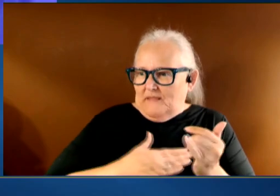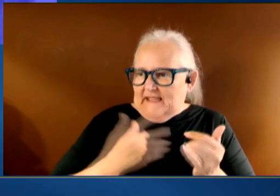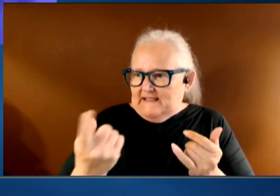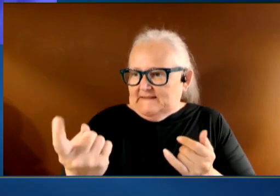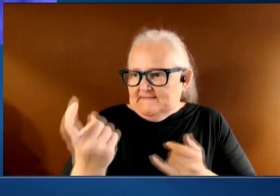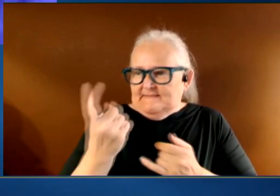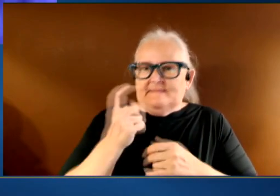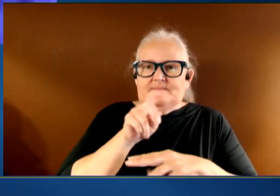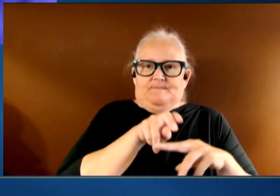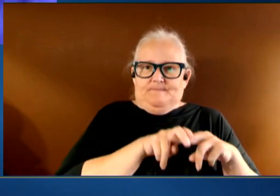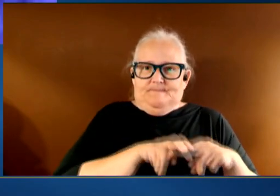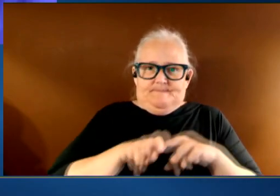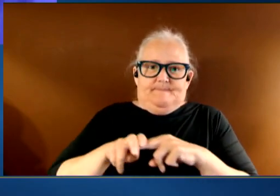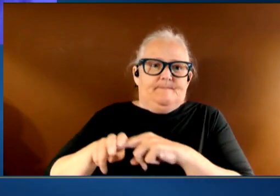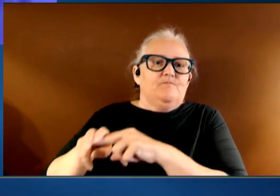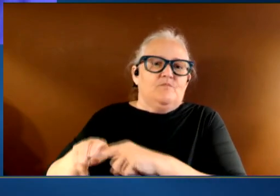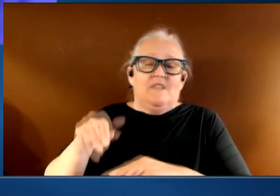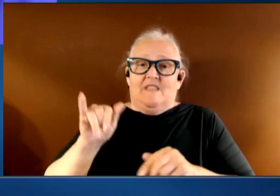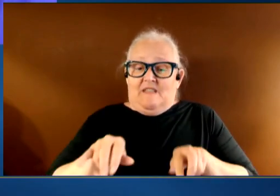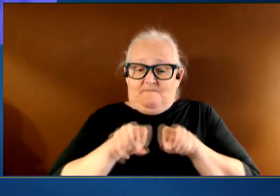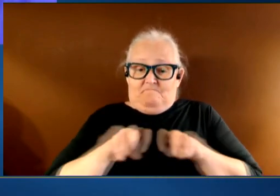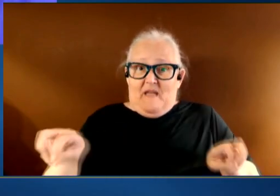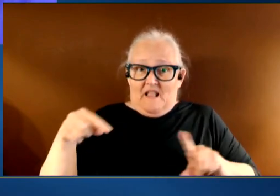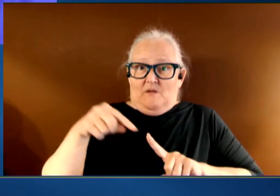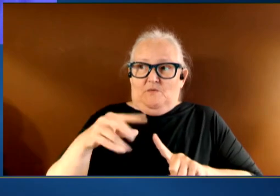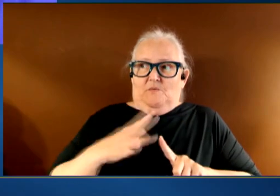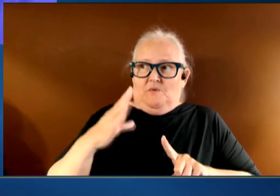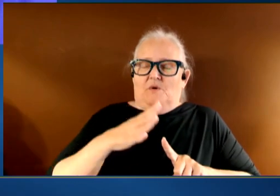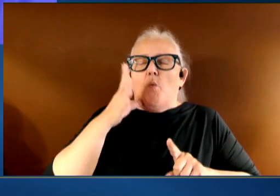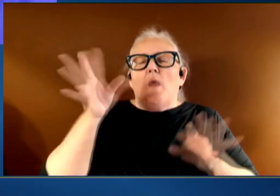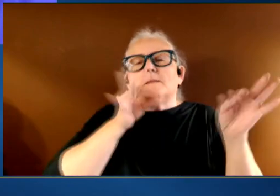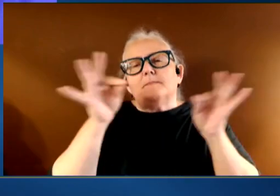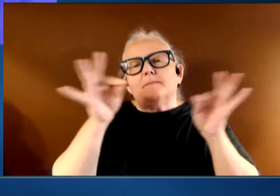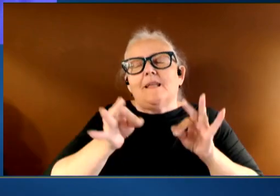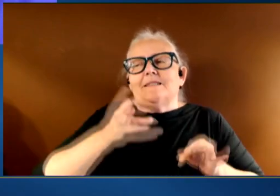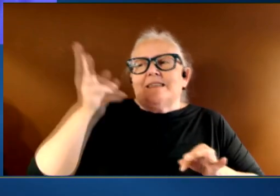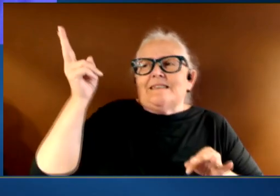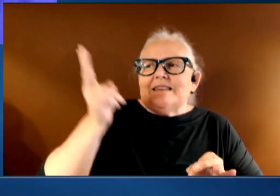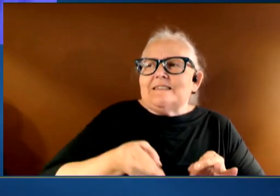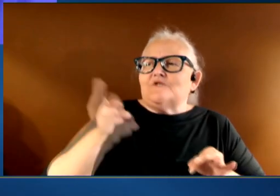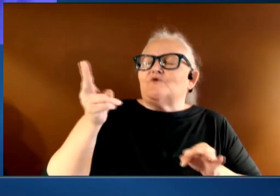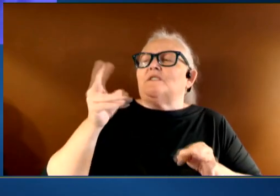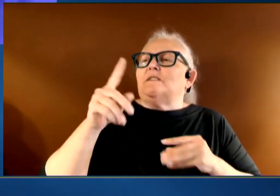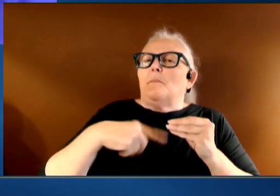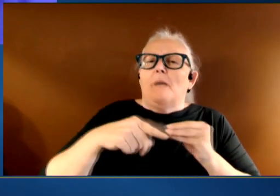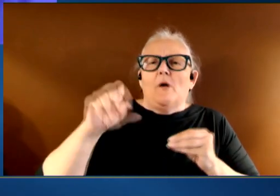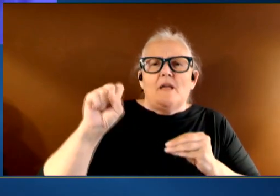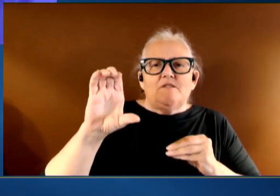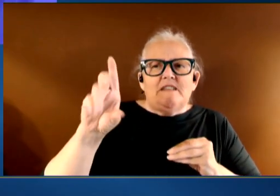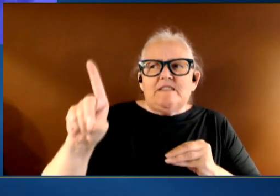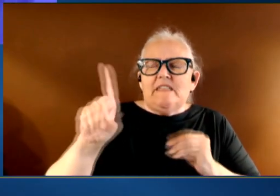This esteemed panel will be discussing the history and evolution of sickle cell disease therapies,